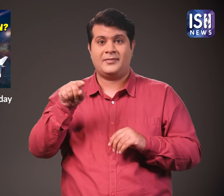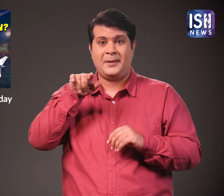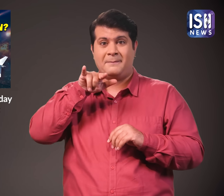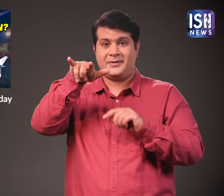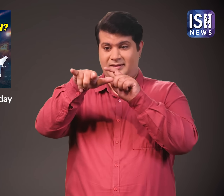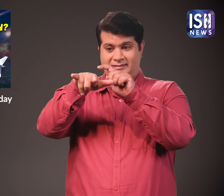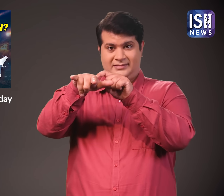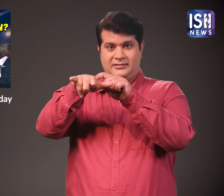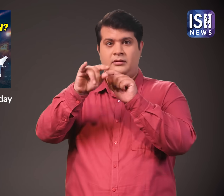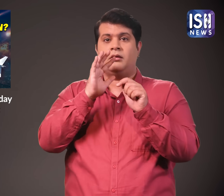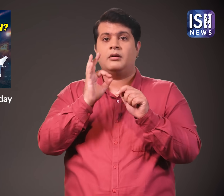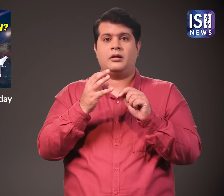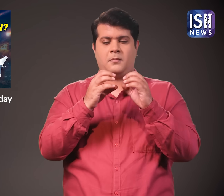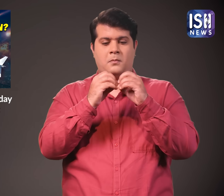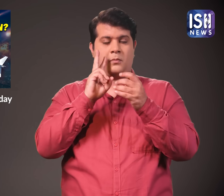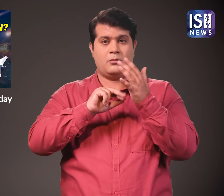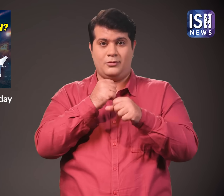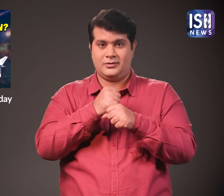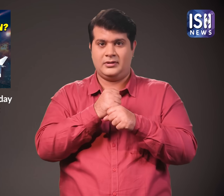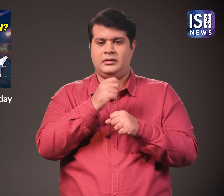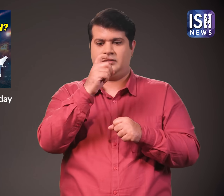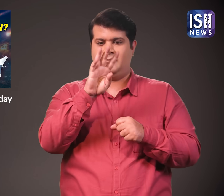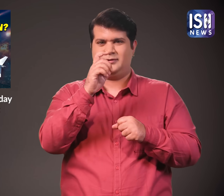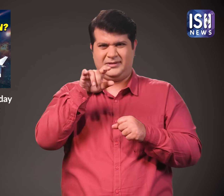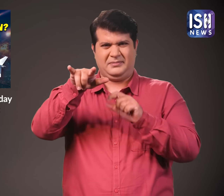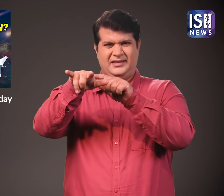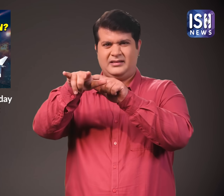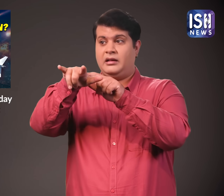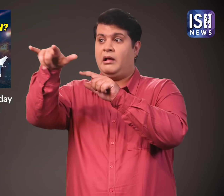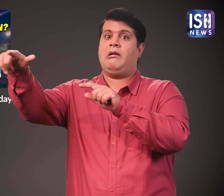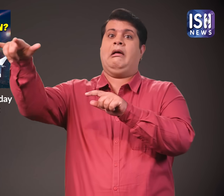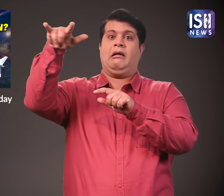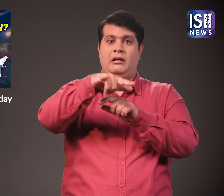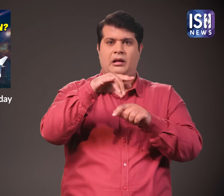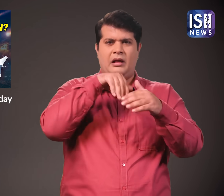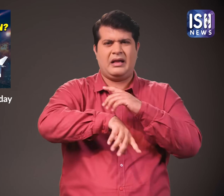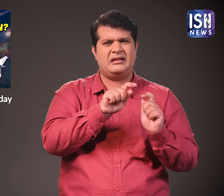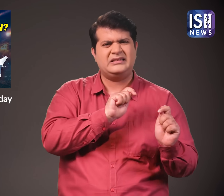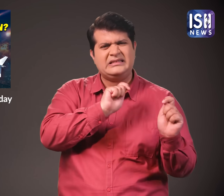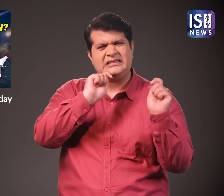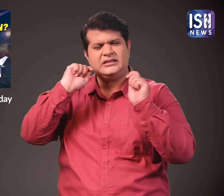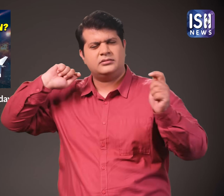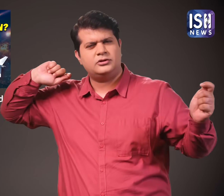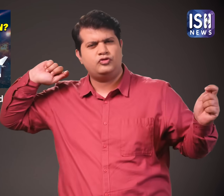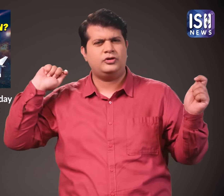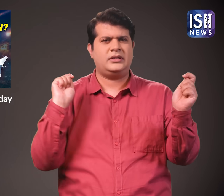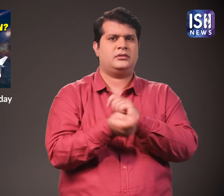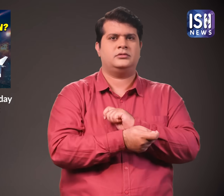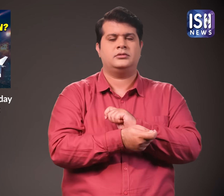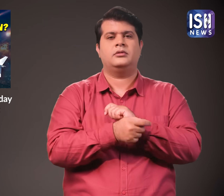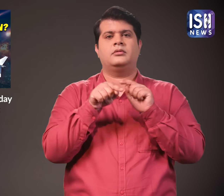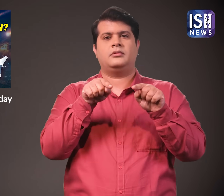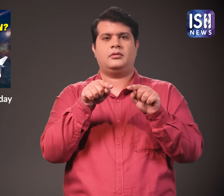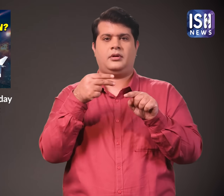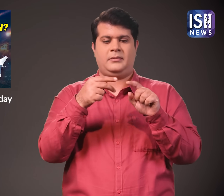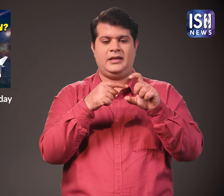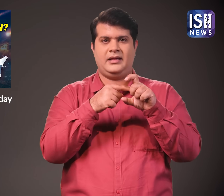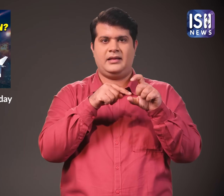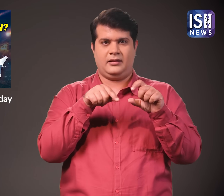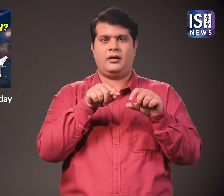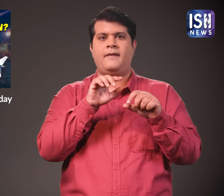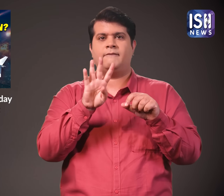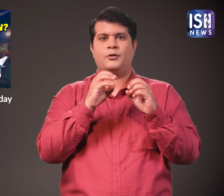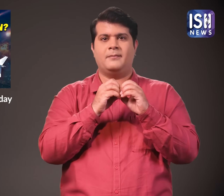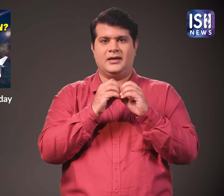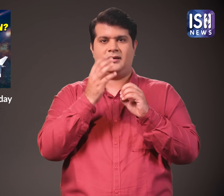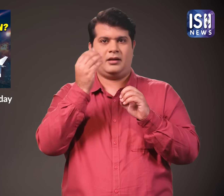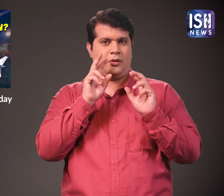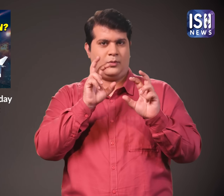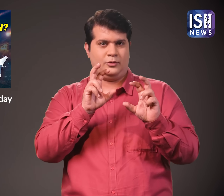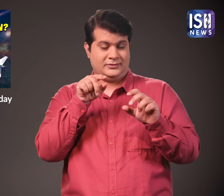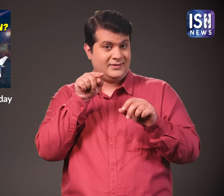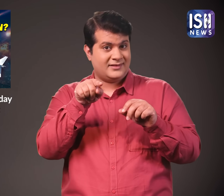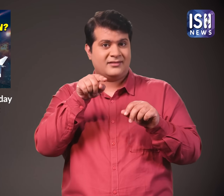The E-4B Nightwatch is a modified Boeing 747.